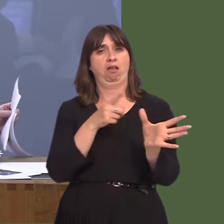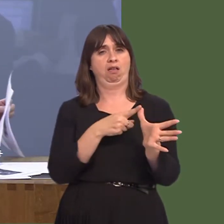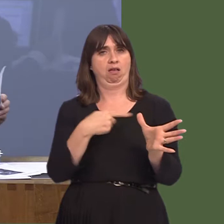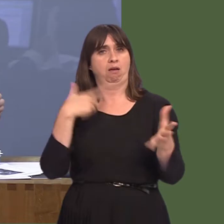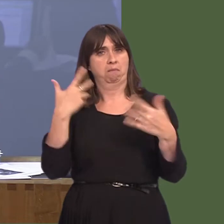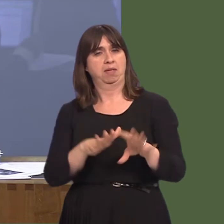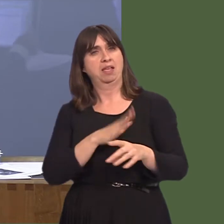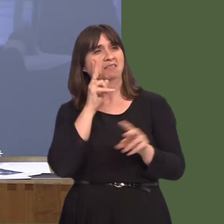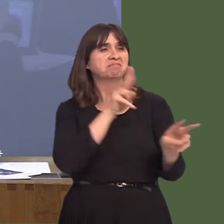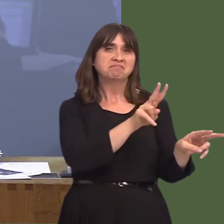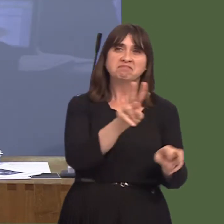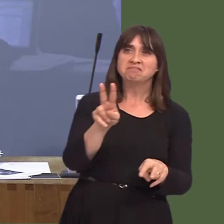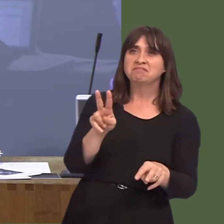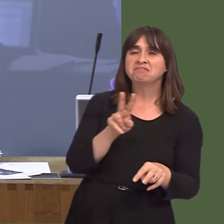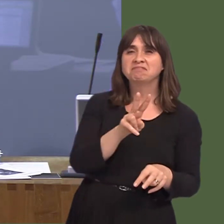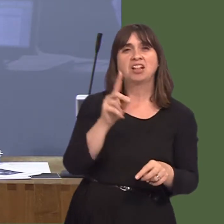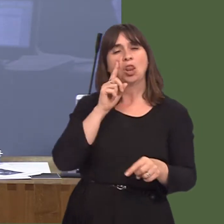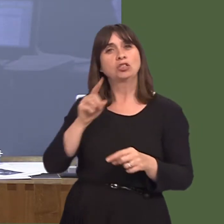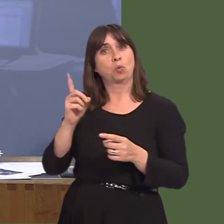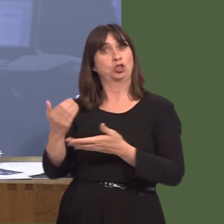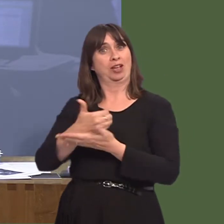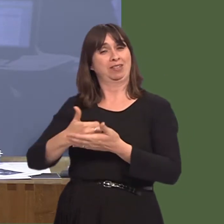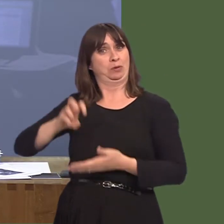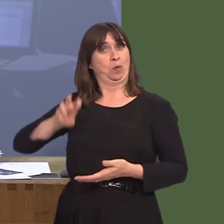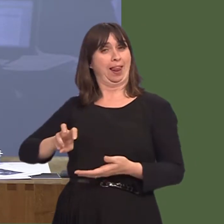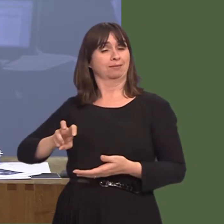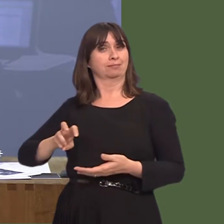Just Earth, which is a Welsh-based charity helping subsistence farmers in that part of